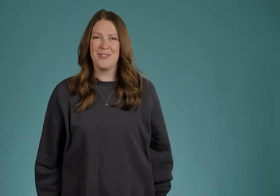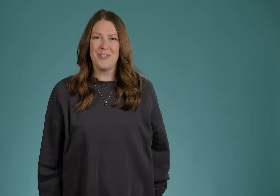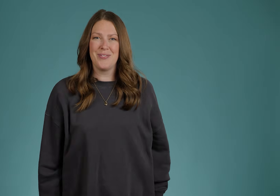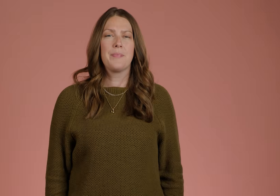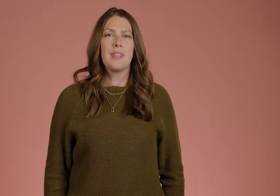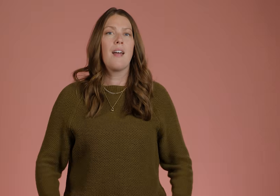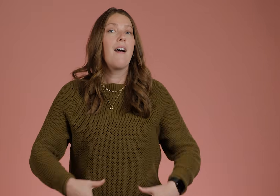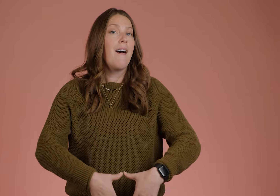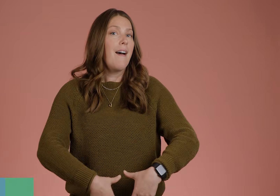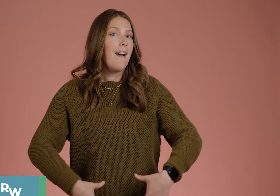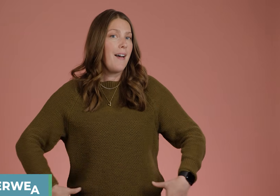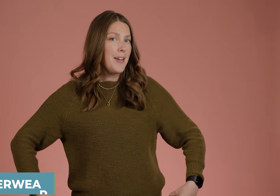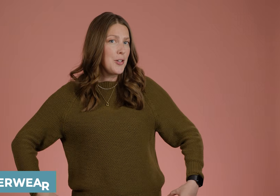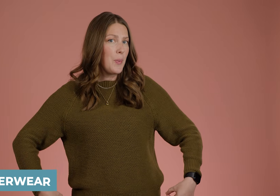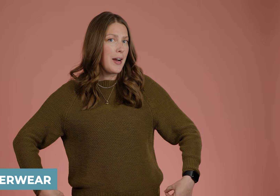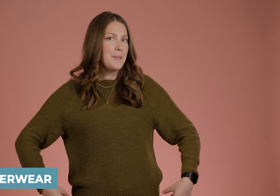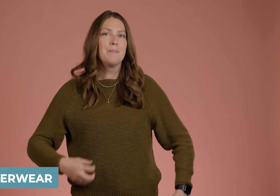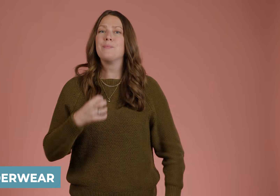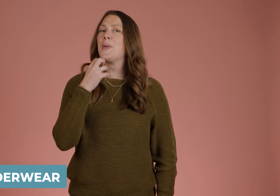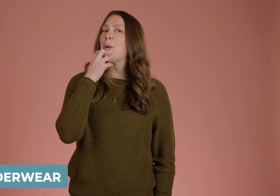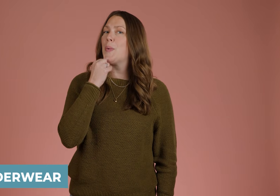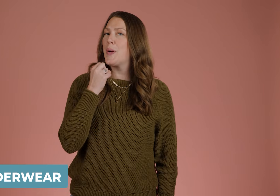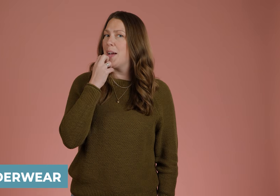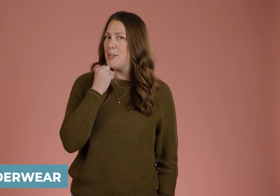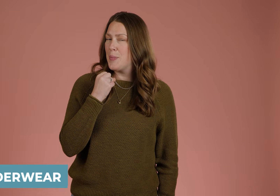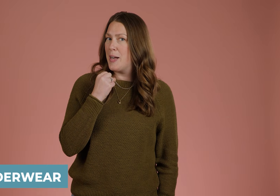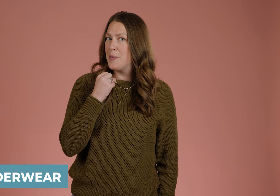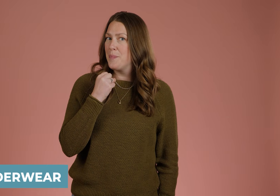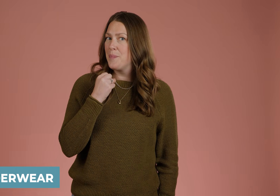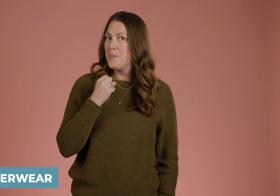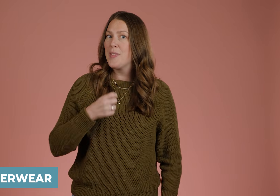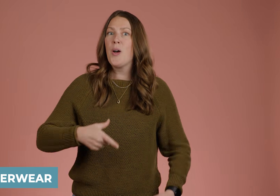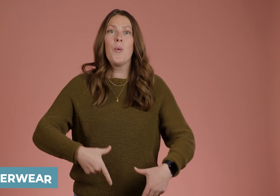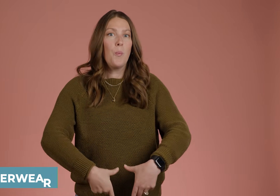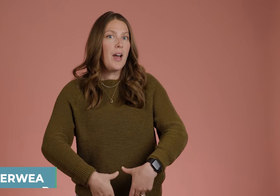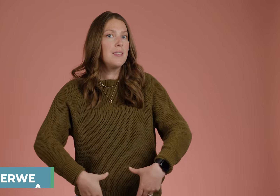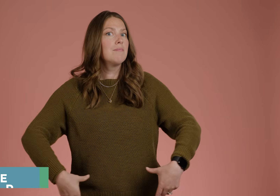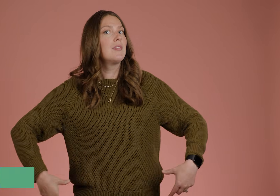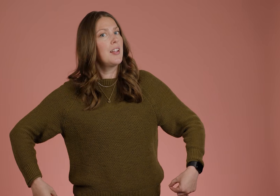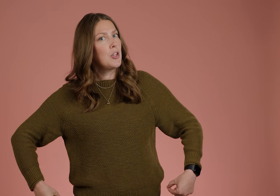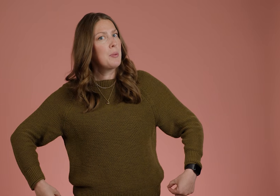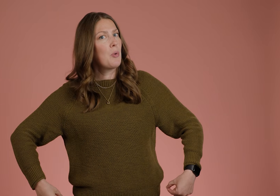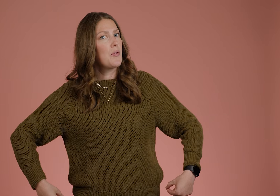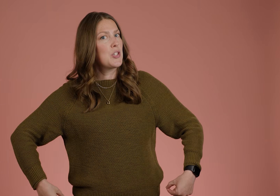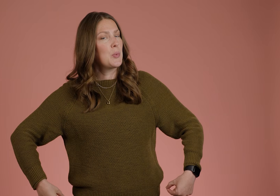Underwear or underwear One. A little bit more visual